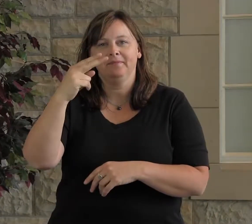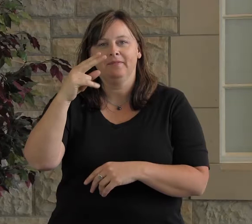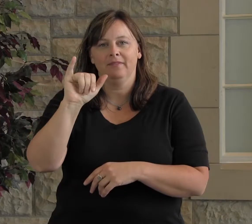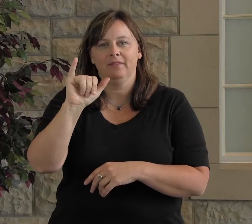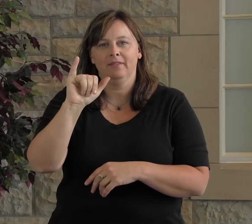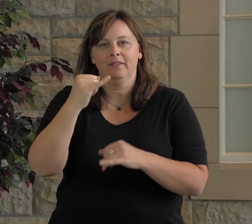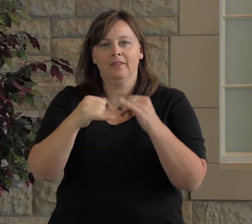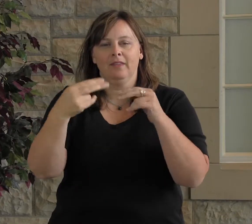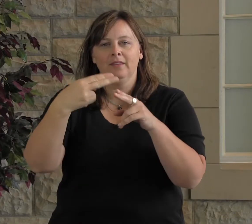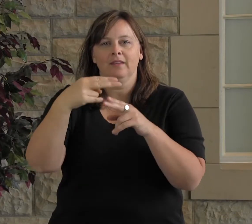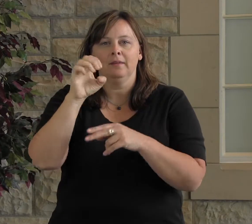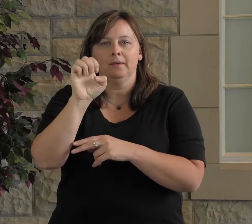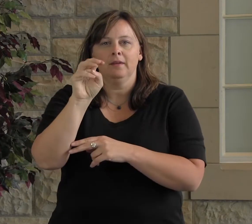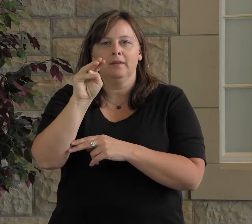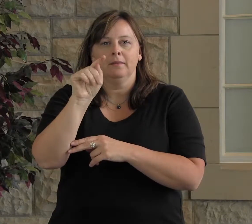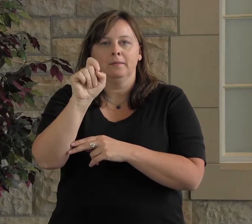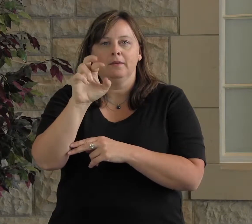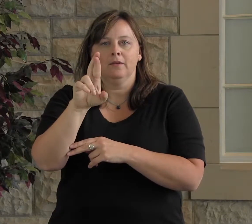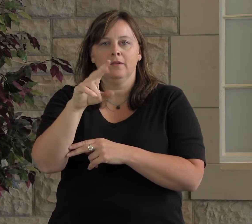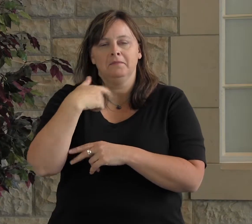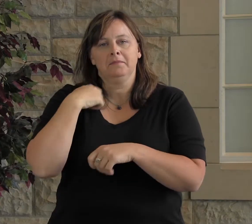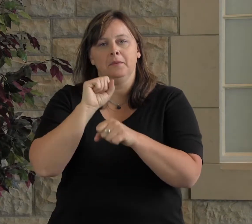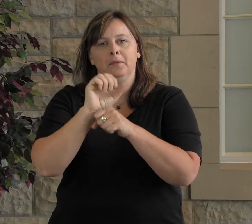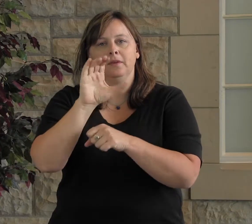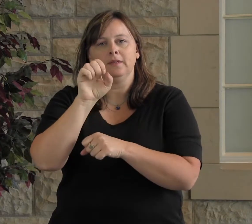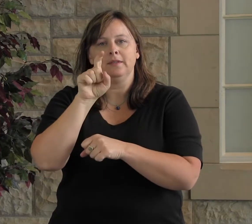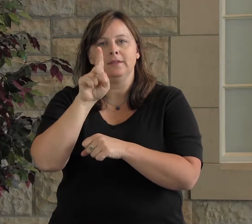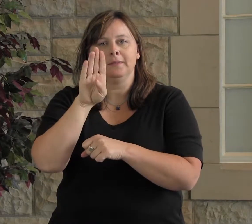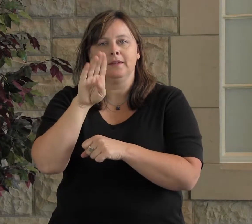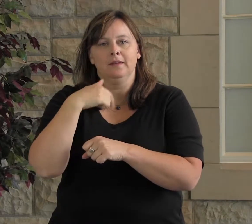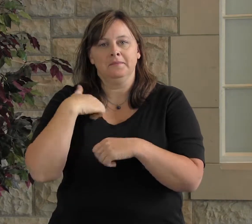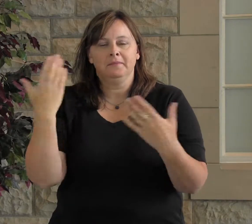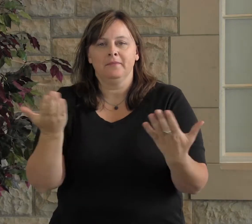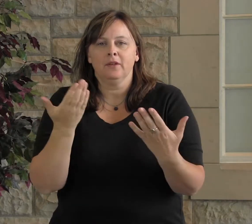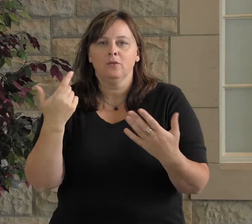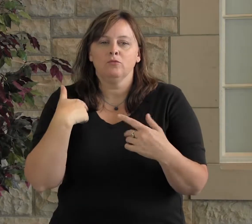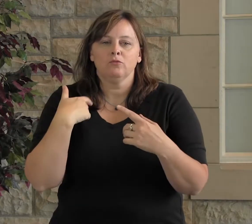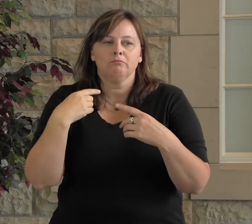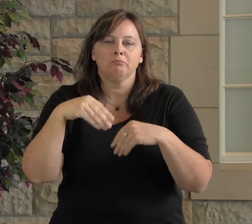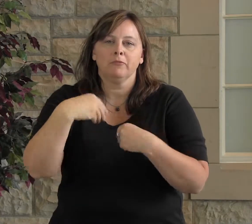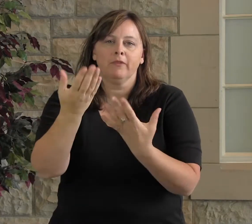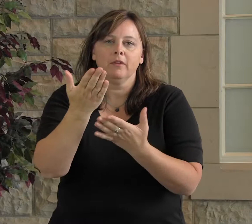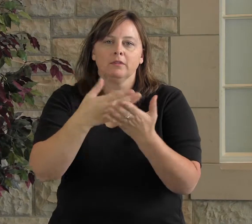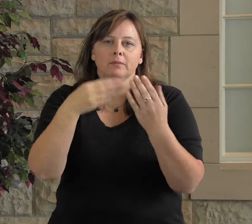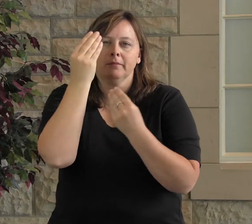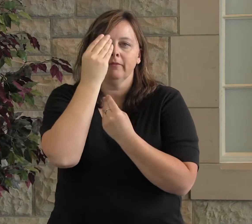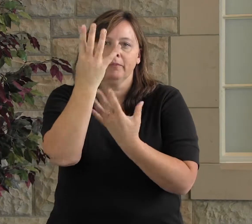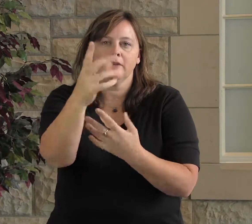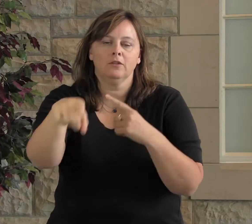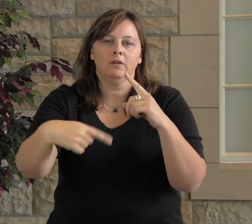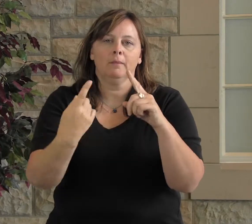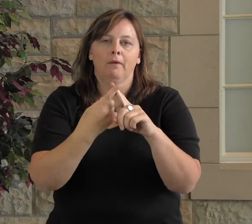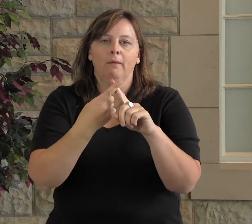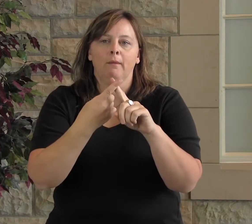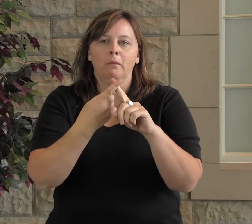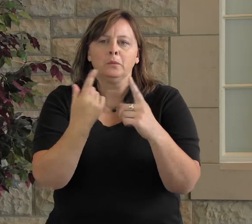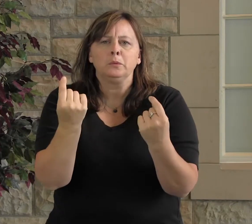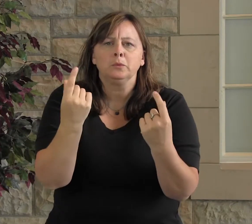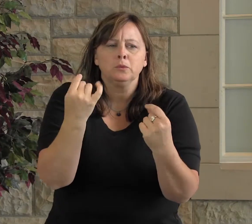Hi, my name is Kathy Emter. I work at CSDB. I am here to provide you with some information